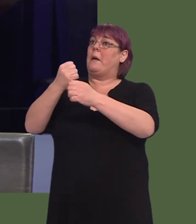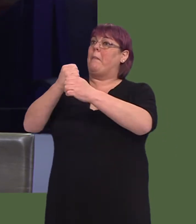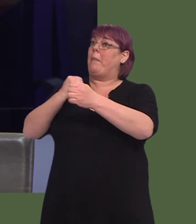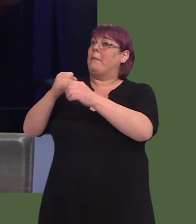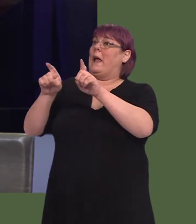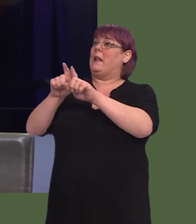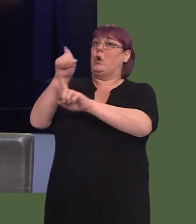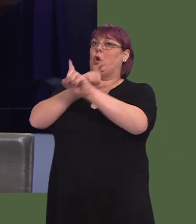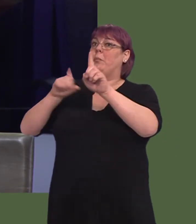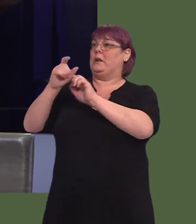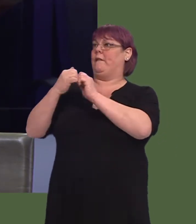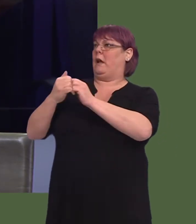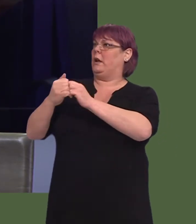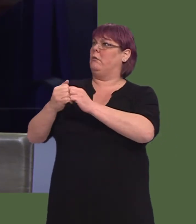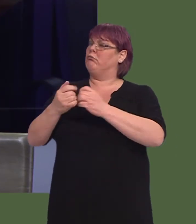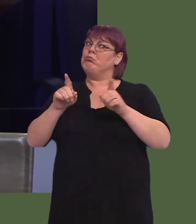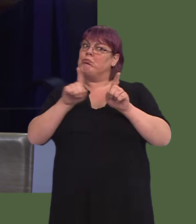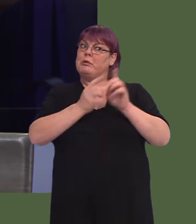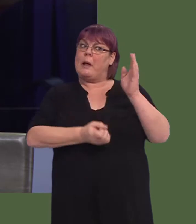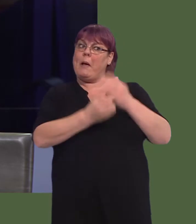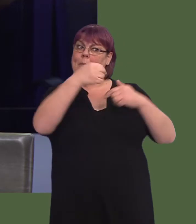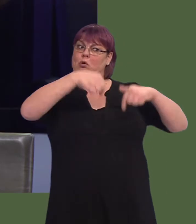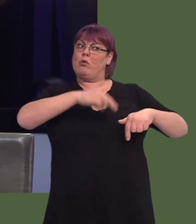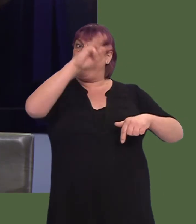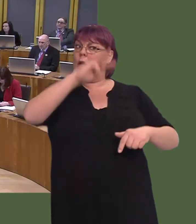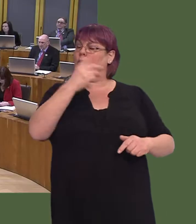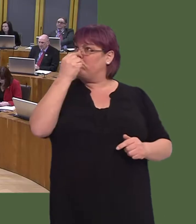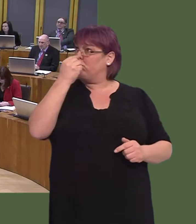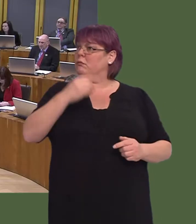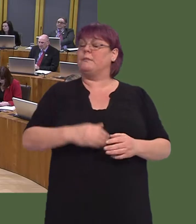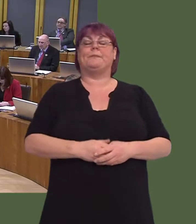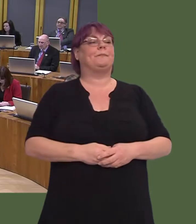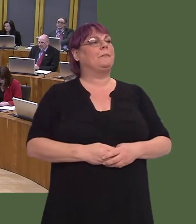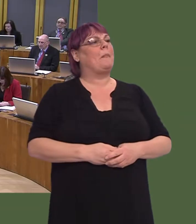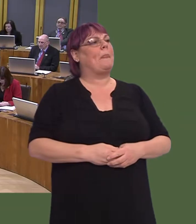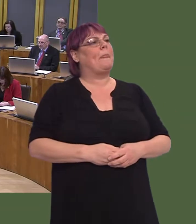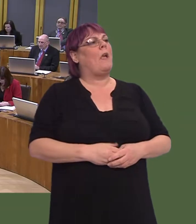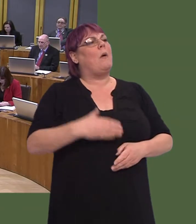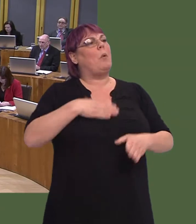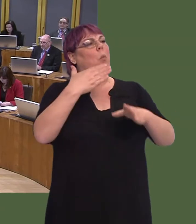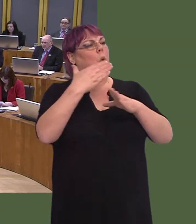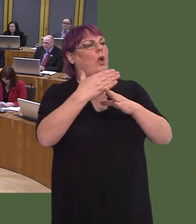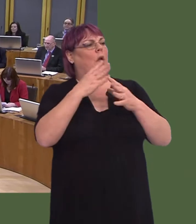Might that be the direction that you could be thinking about going down in Wales? Carwyn Jones AM: Well, we have been working with CAMRA, and that work has been helpful